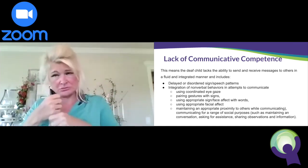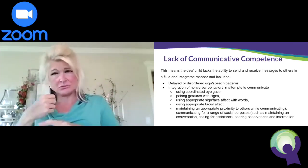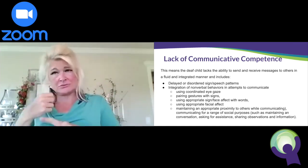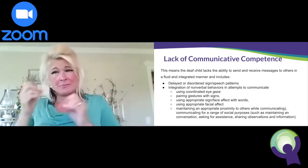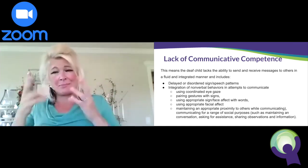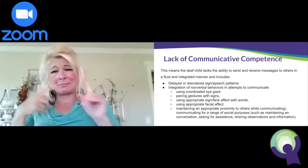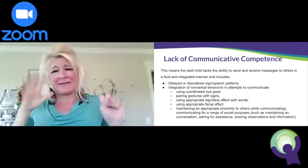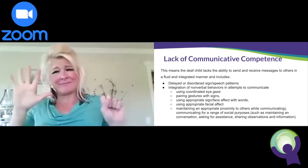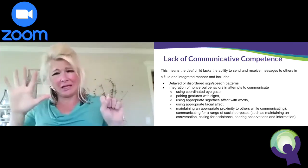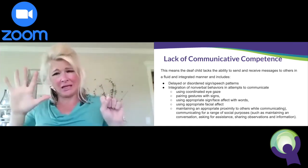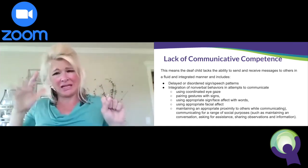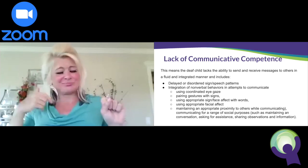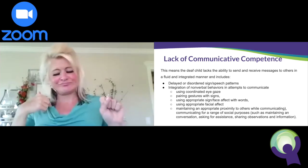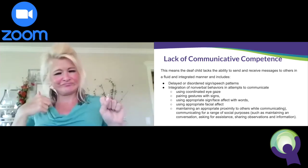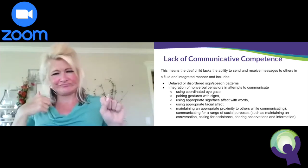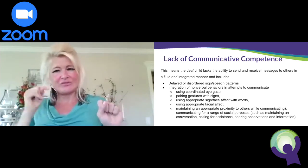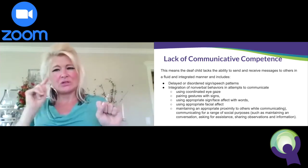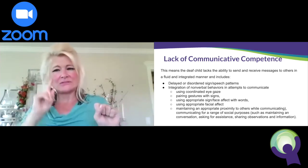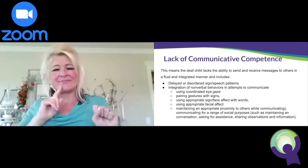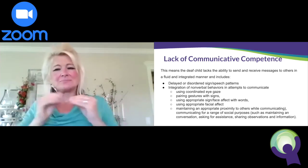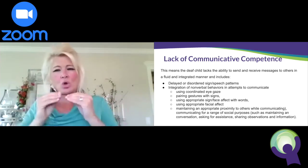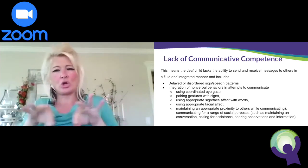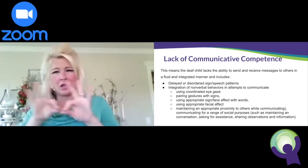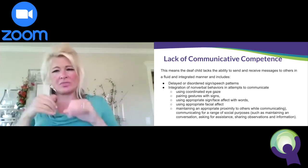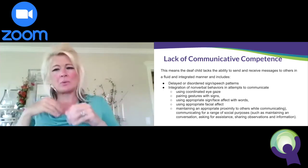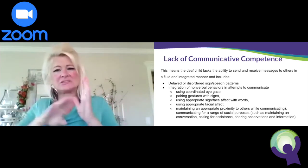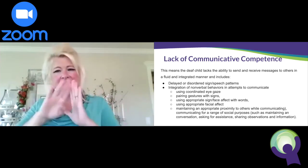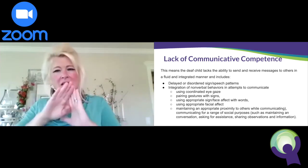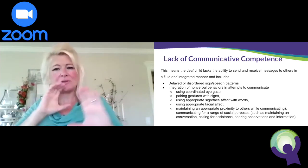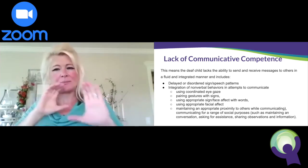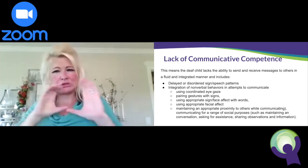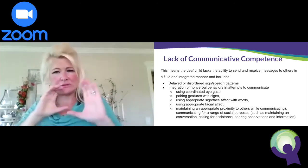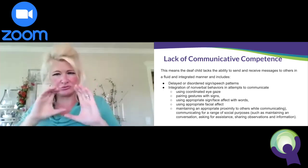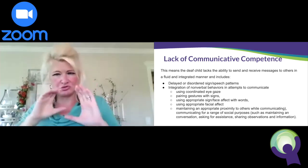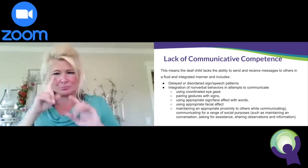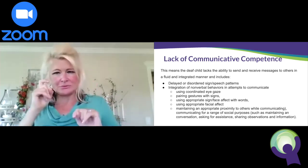really there's in my work really from three to five really it's so important to develop